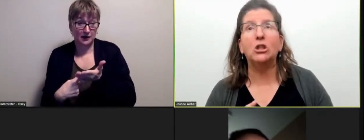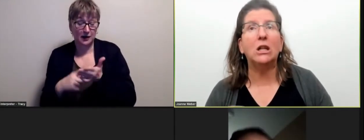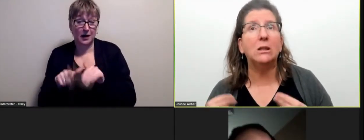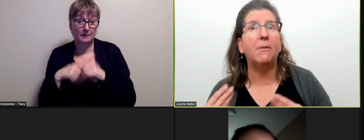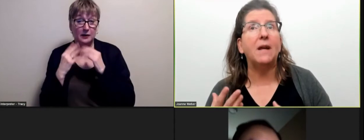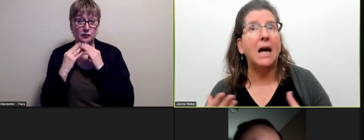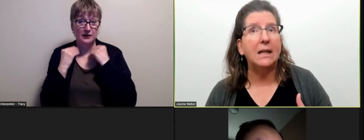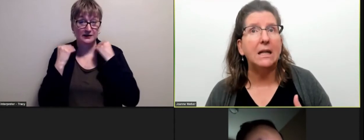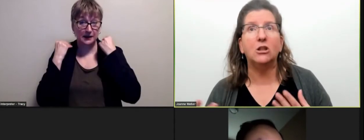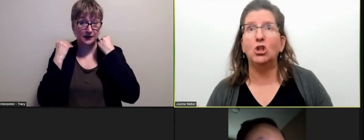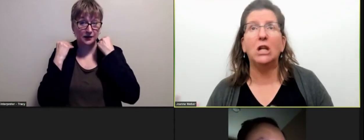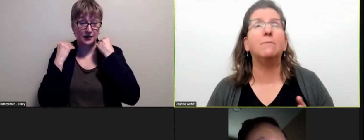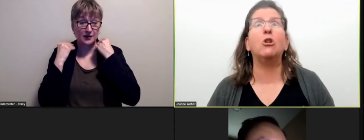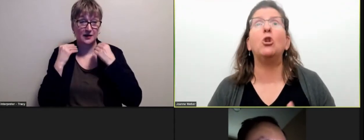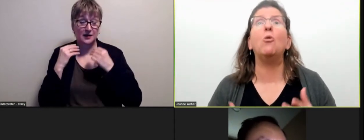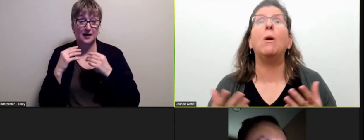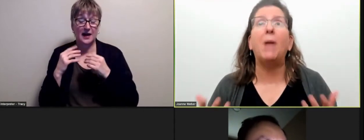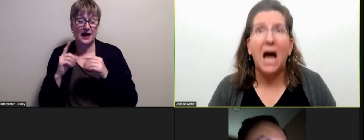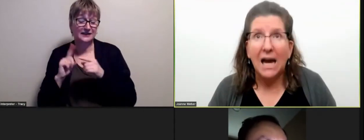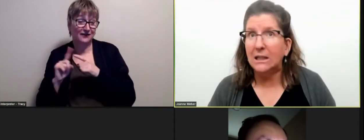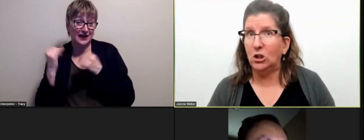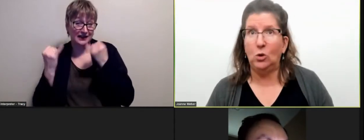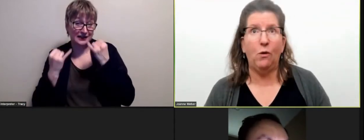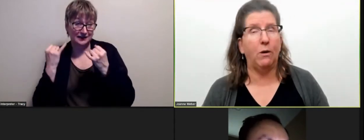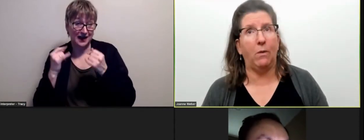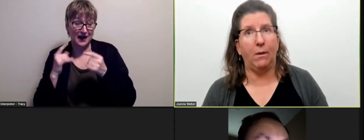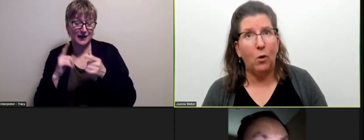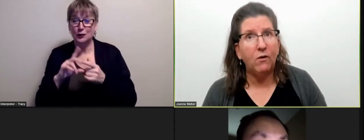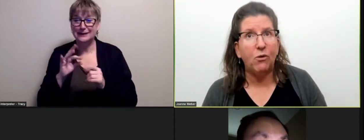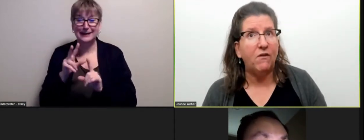and shape some of the ideas in Shakespeare you applied to the movies reviews.